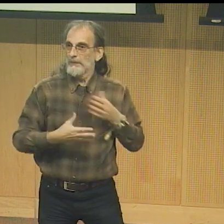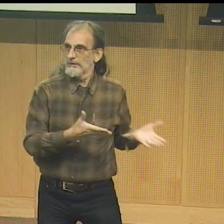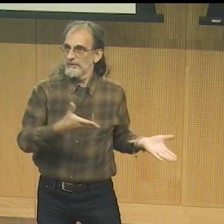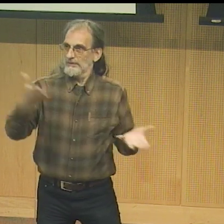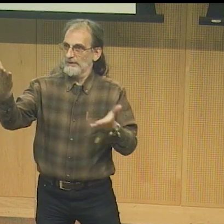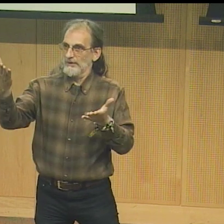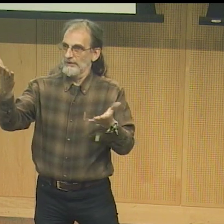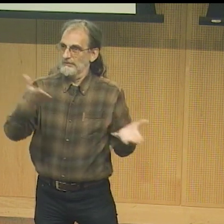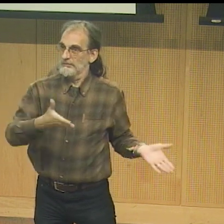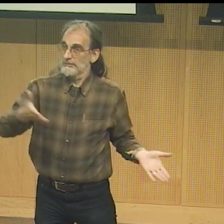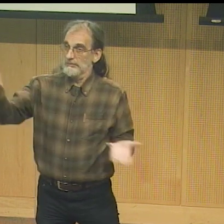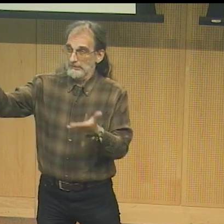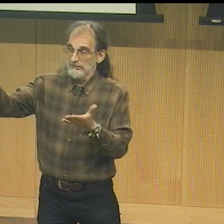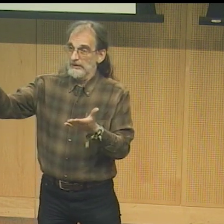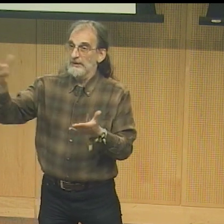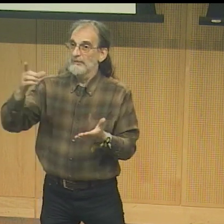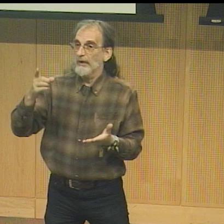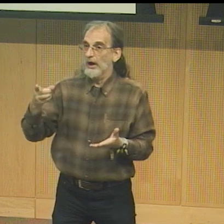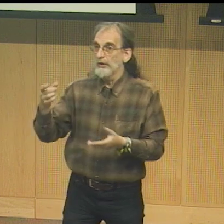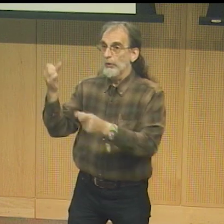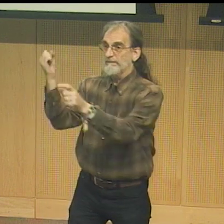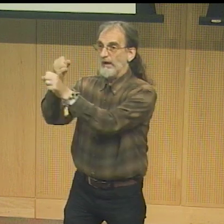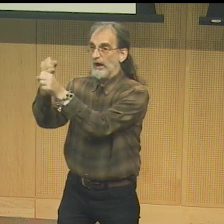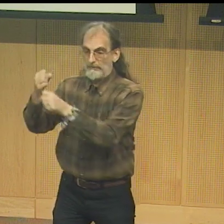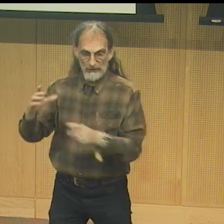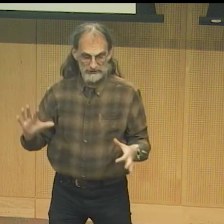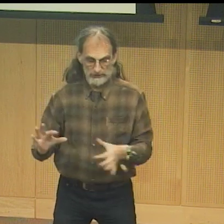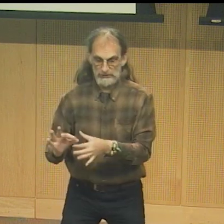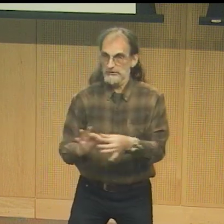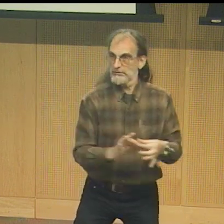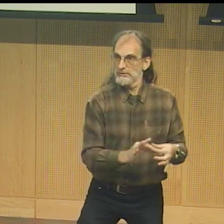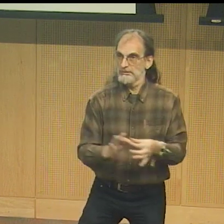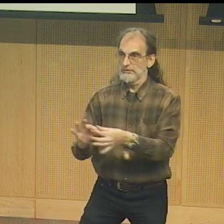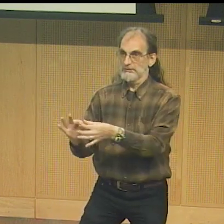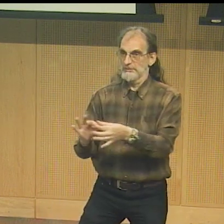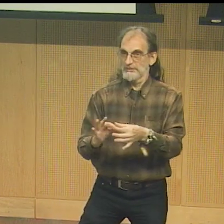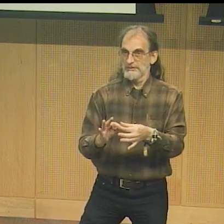The lobbyist group will go to Washington and fight for Deaf